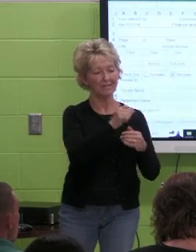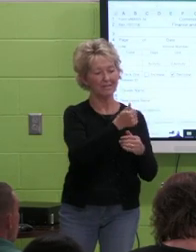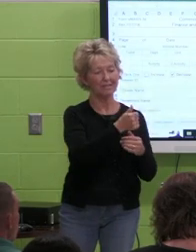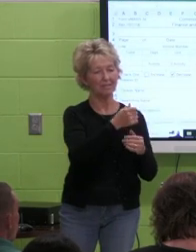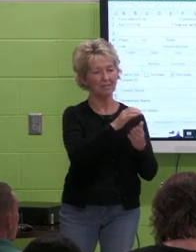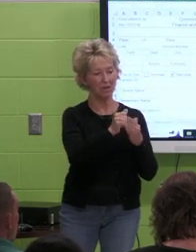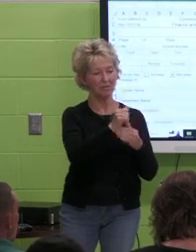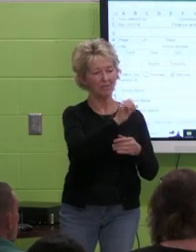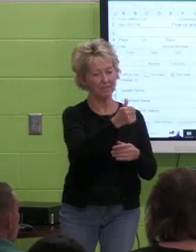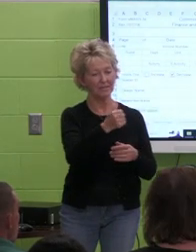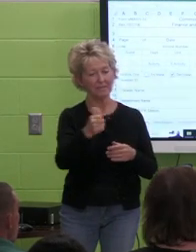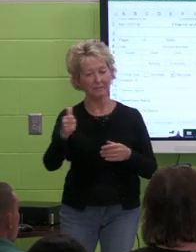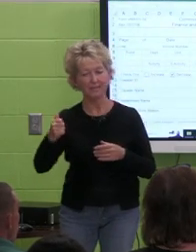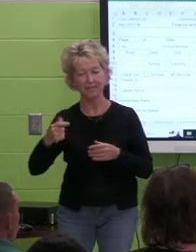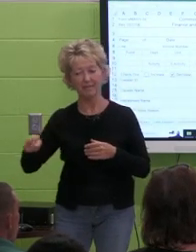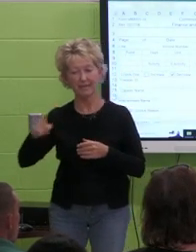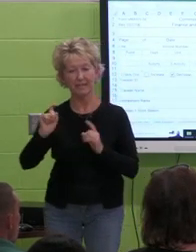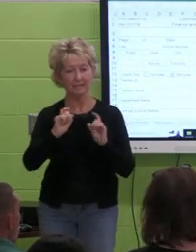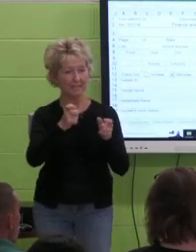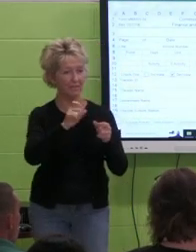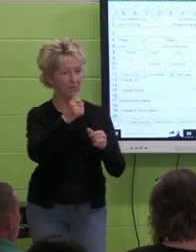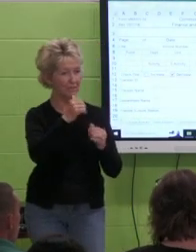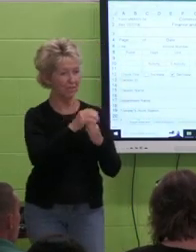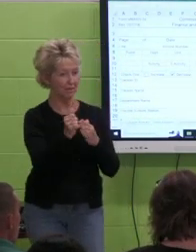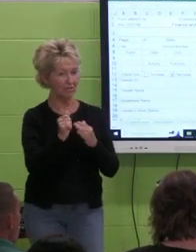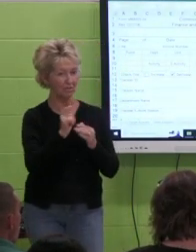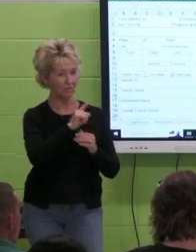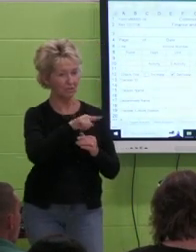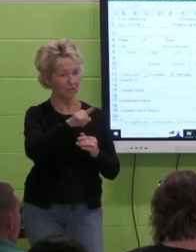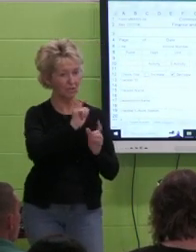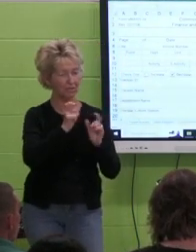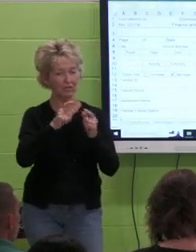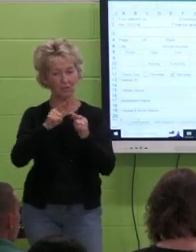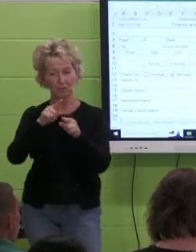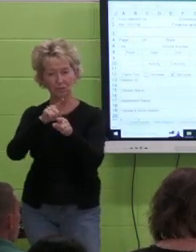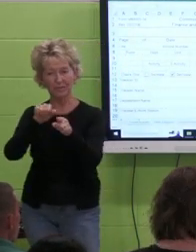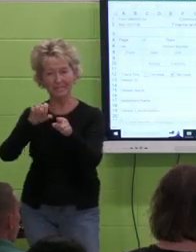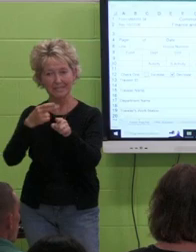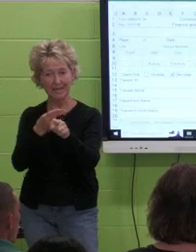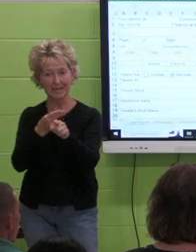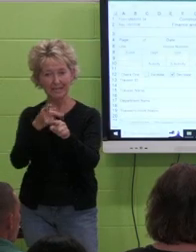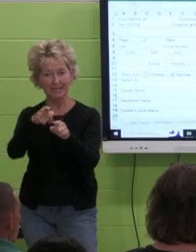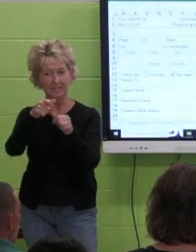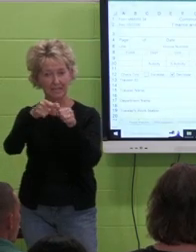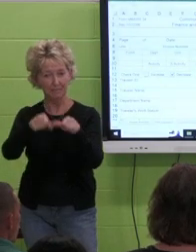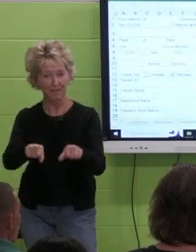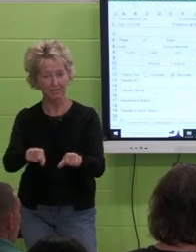give you their $10 you collect it you take it to Zach Zach deposits it and then when you take your